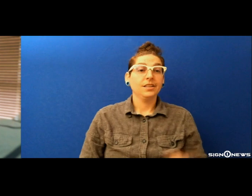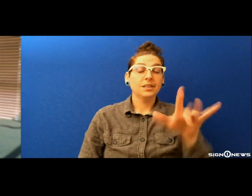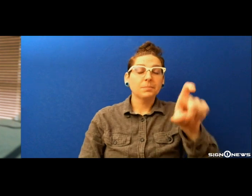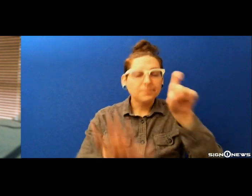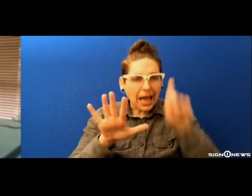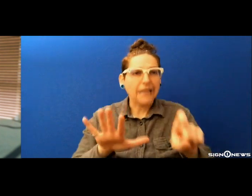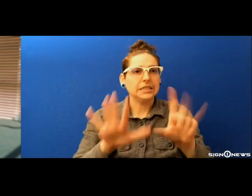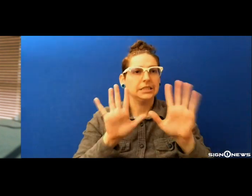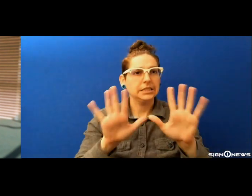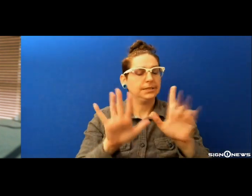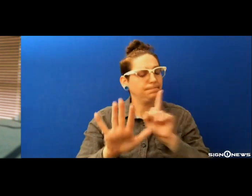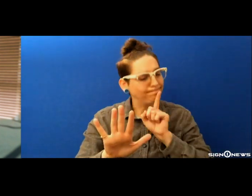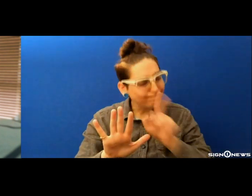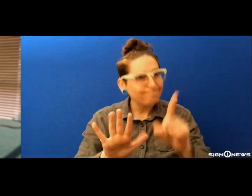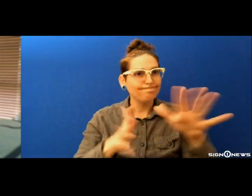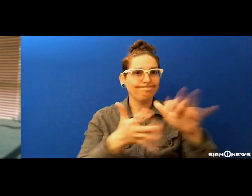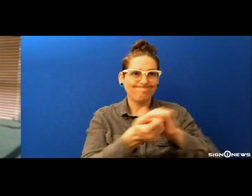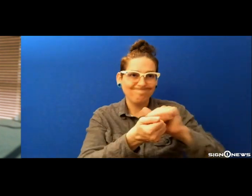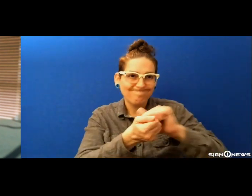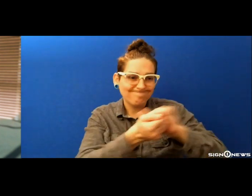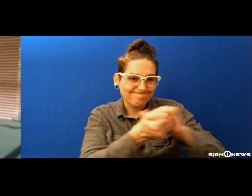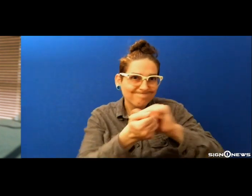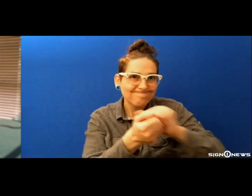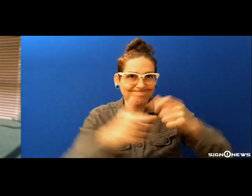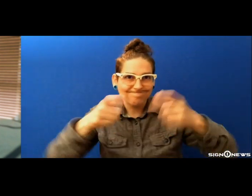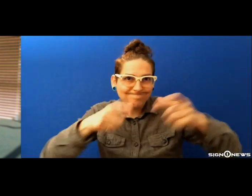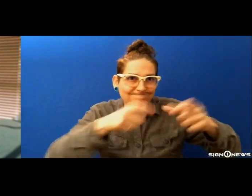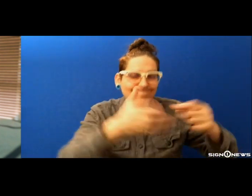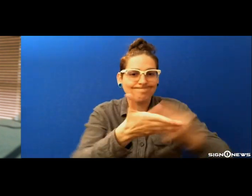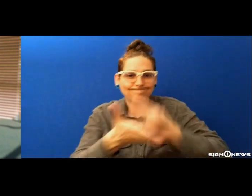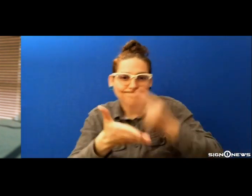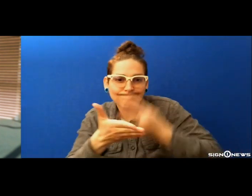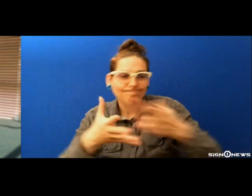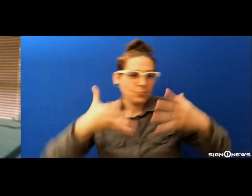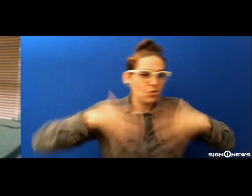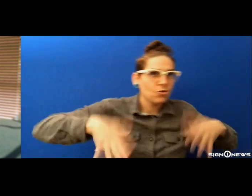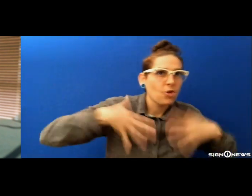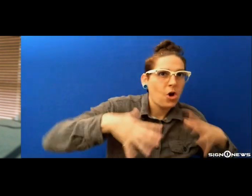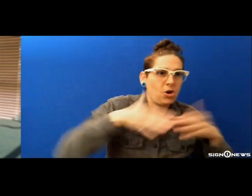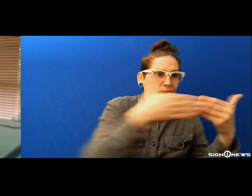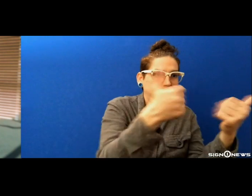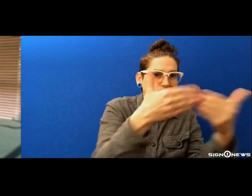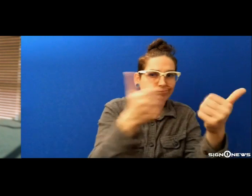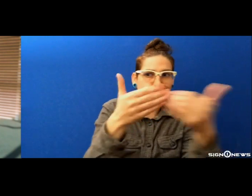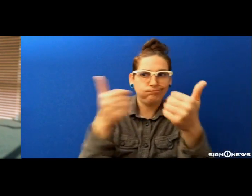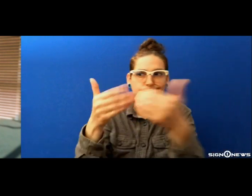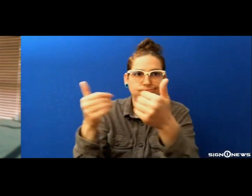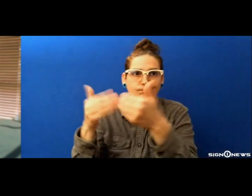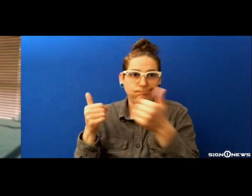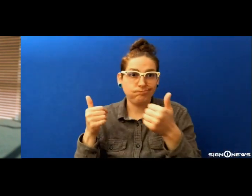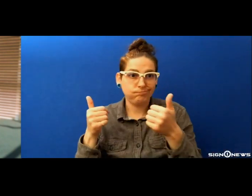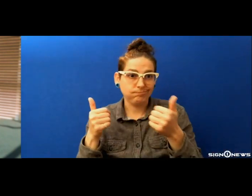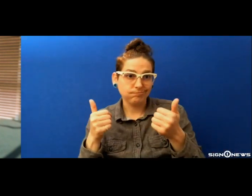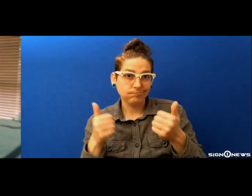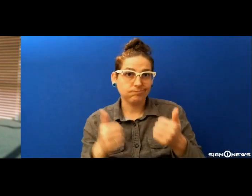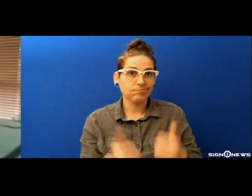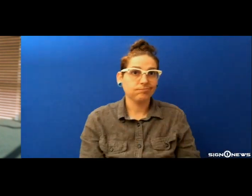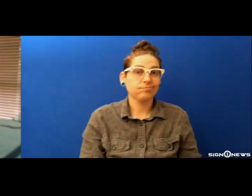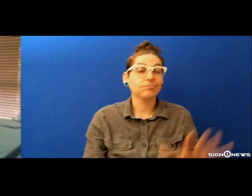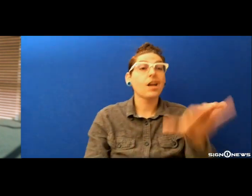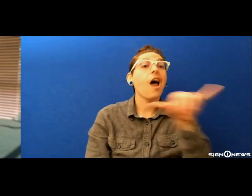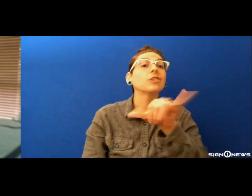Be sure to wash all utensils, plates and clothes separately.